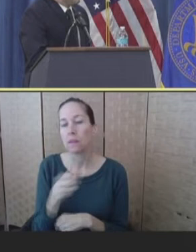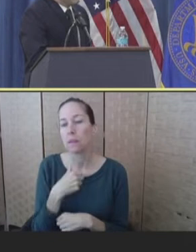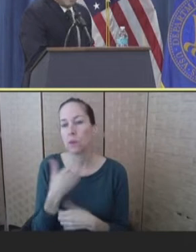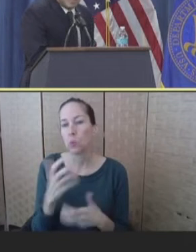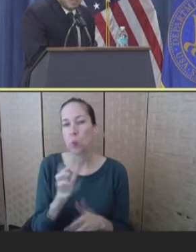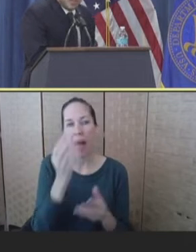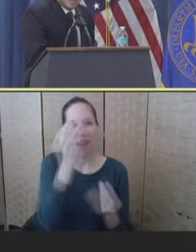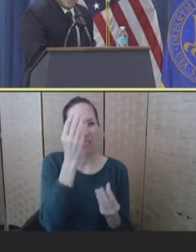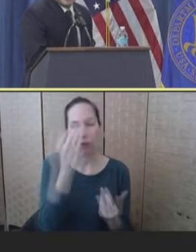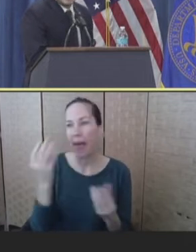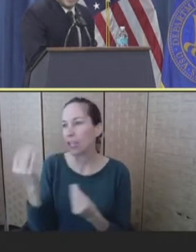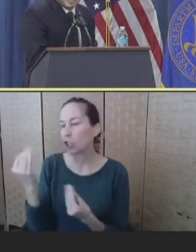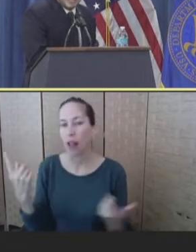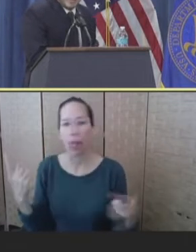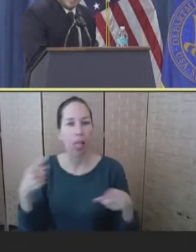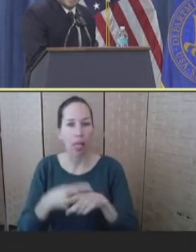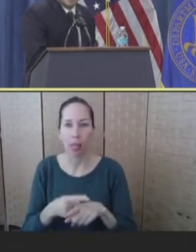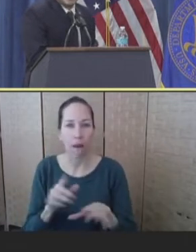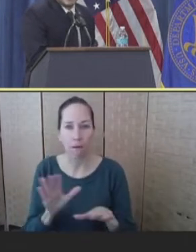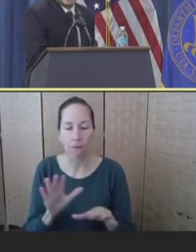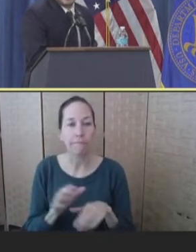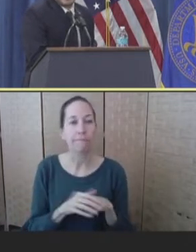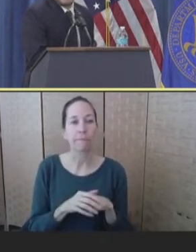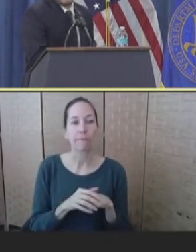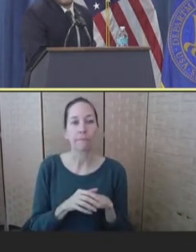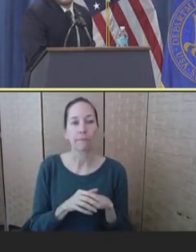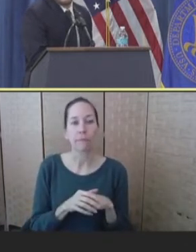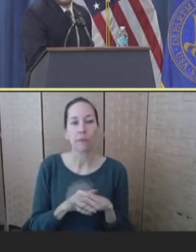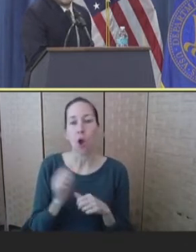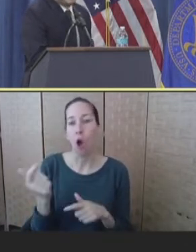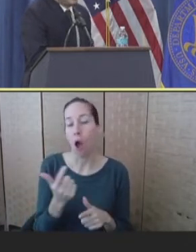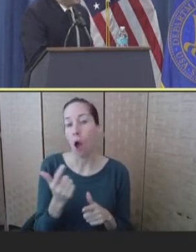All of our subjects were at least 65 years old at the start of follow up.